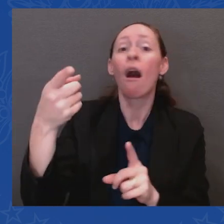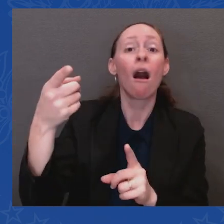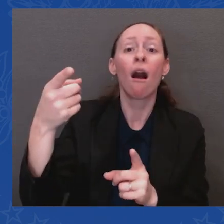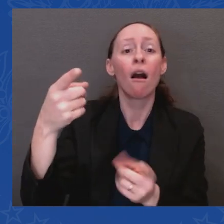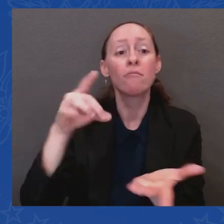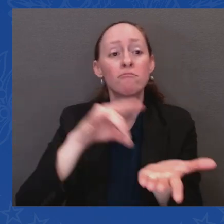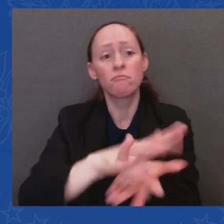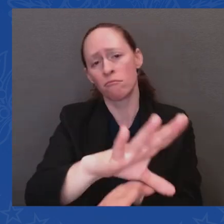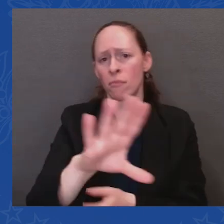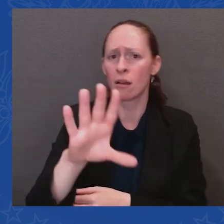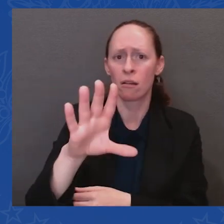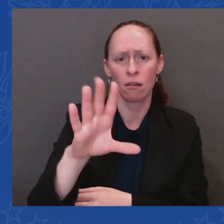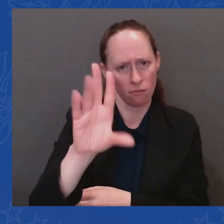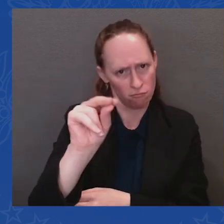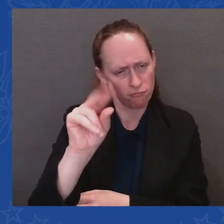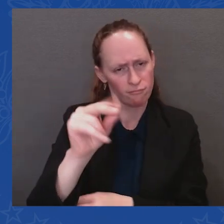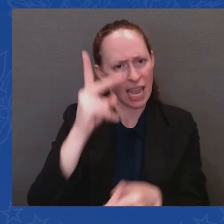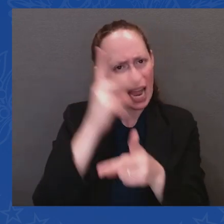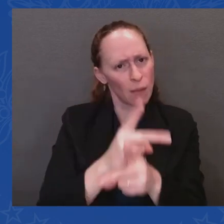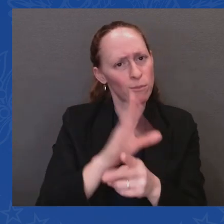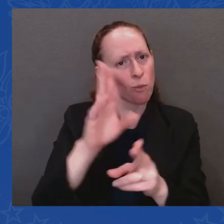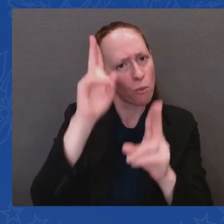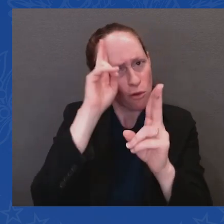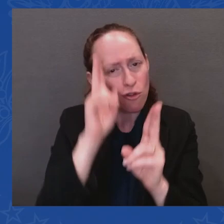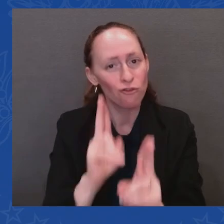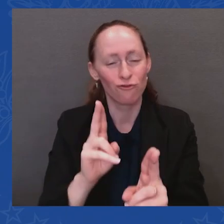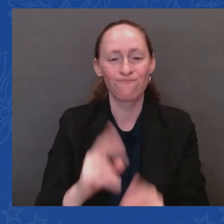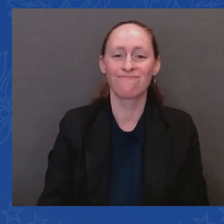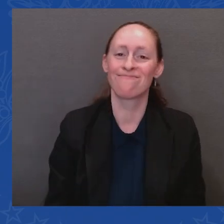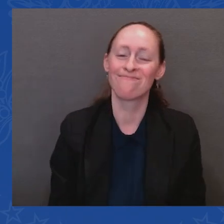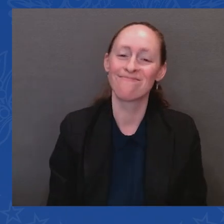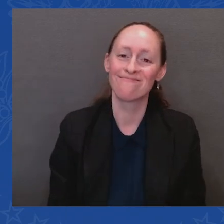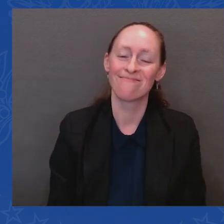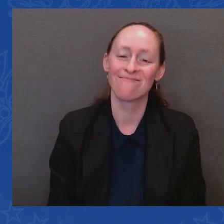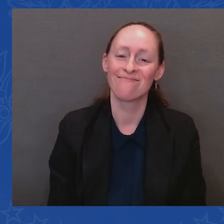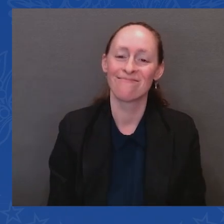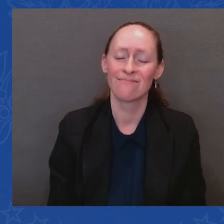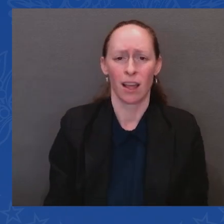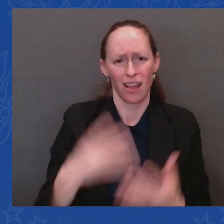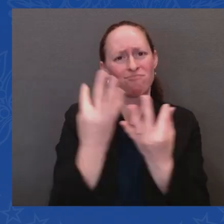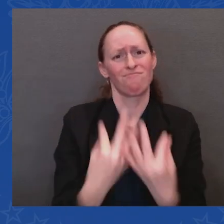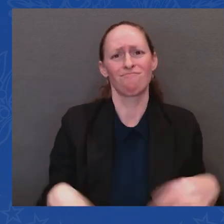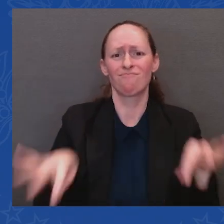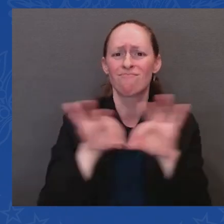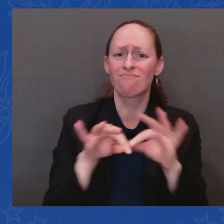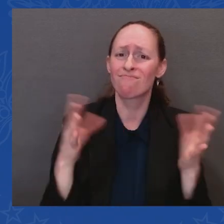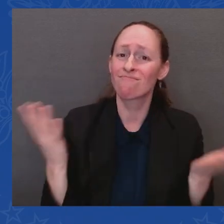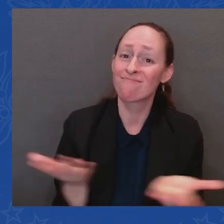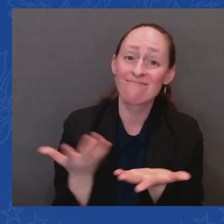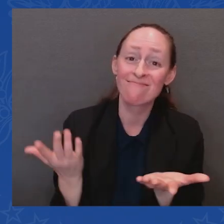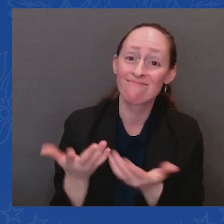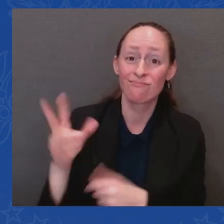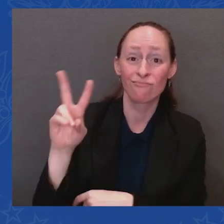It matters. It matters to the vet from the state of Delaware who, after years of being homeless,